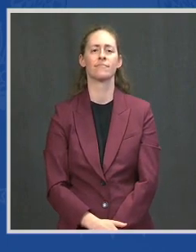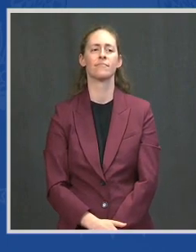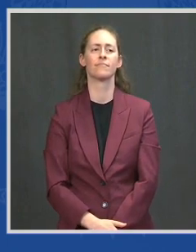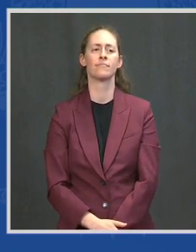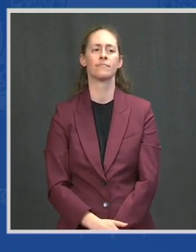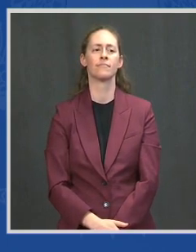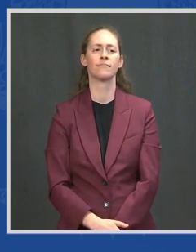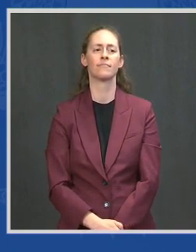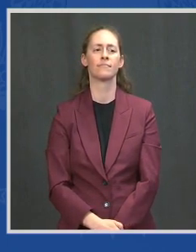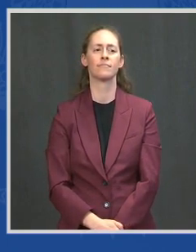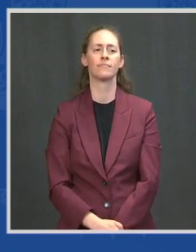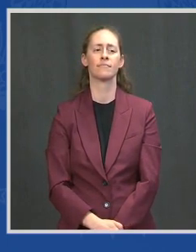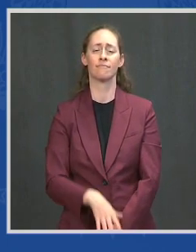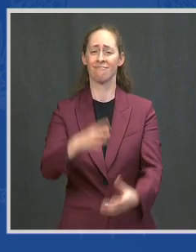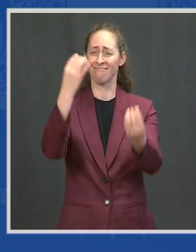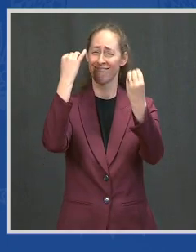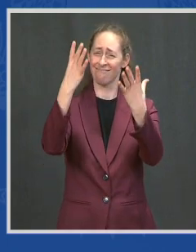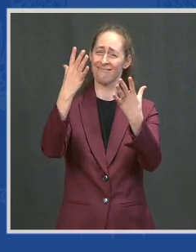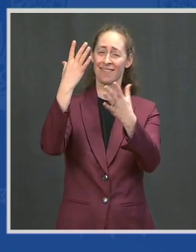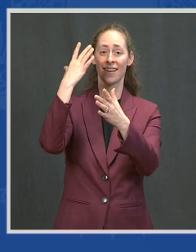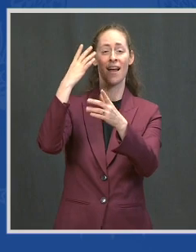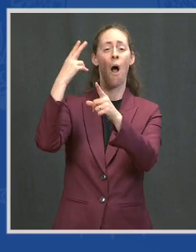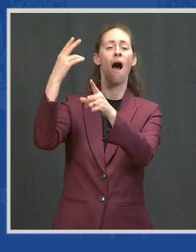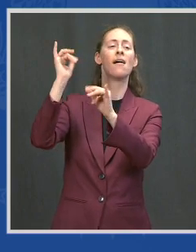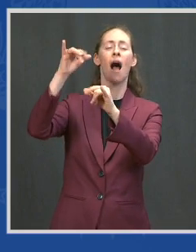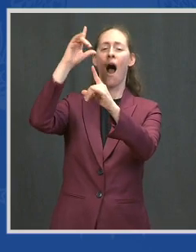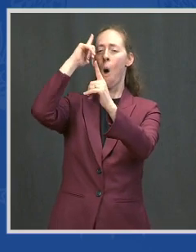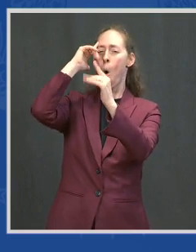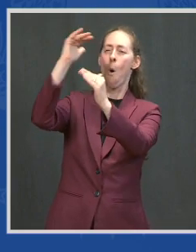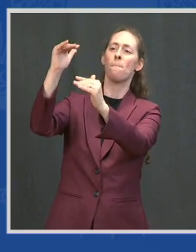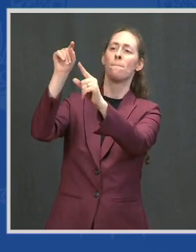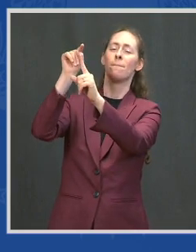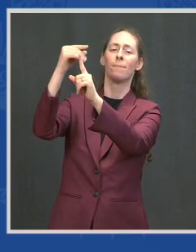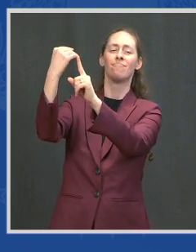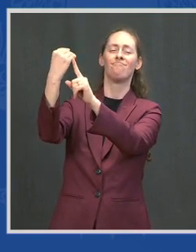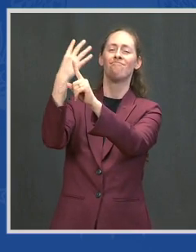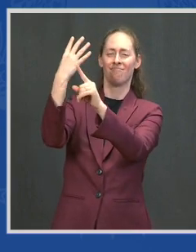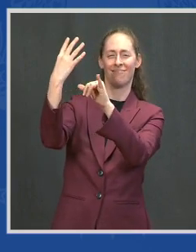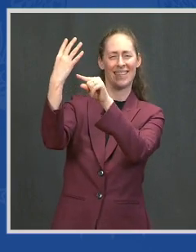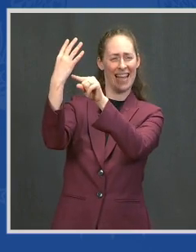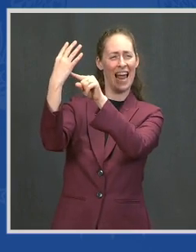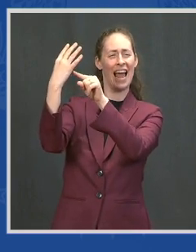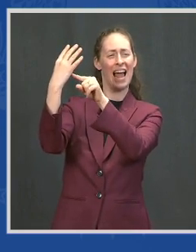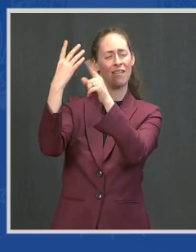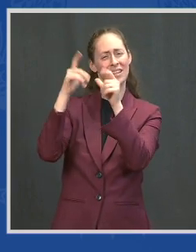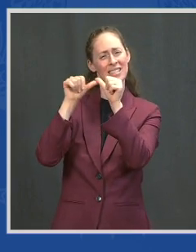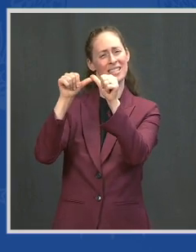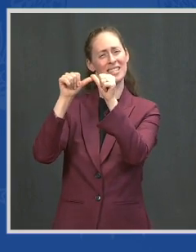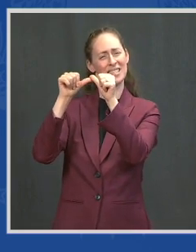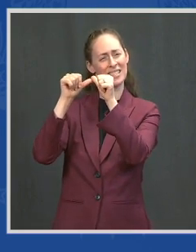is actually growing brighter and brighter. So Americans have sacrificed and served to make this progress possible,